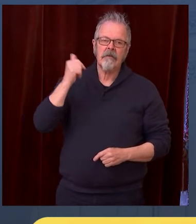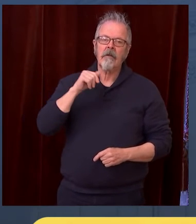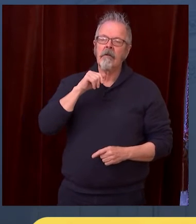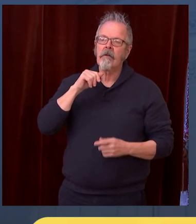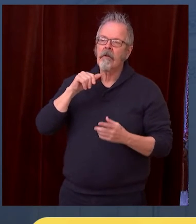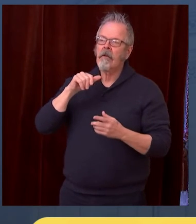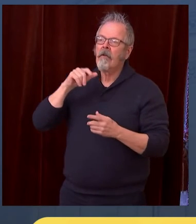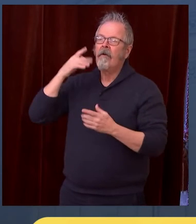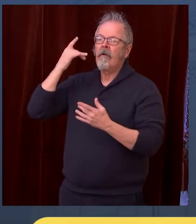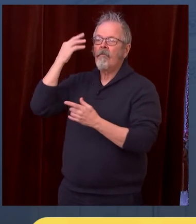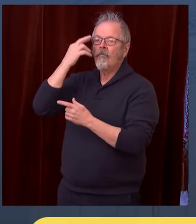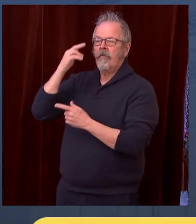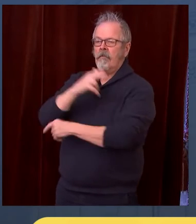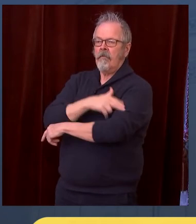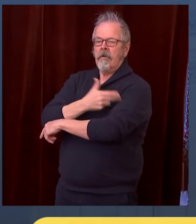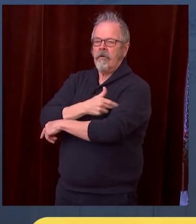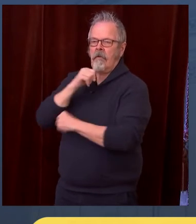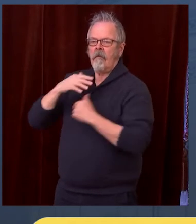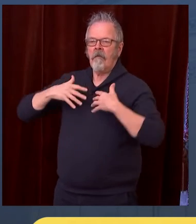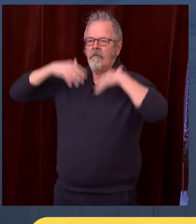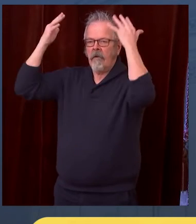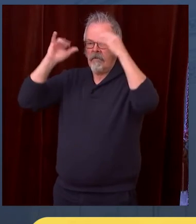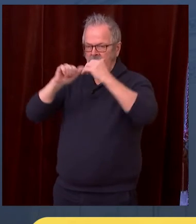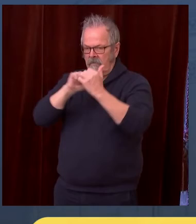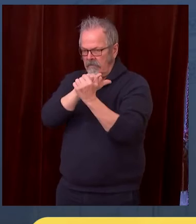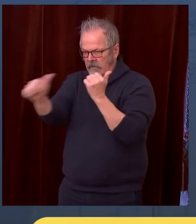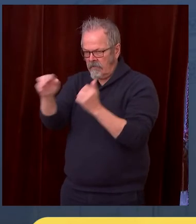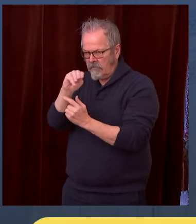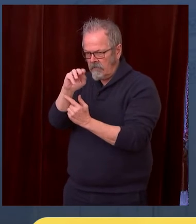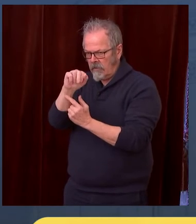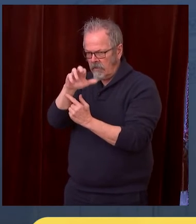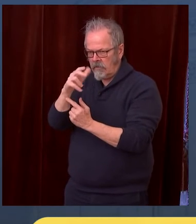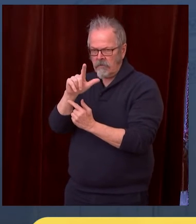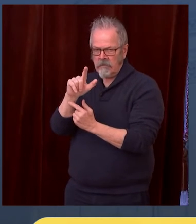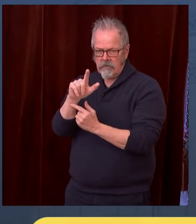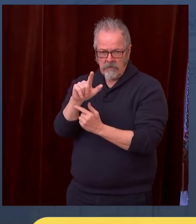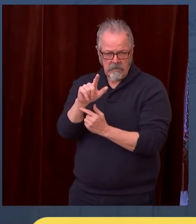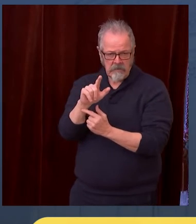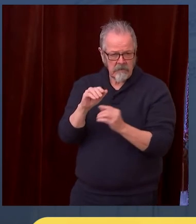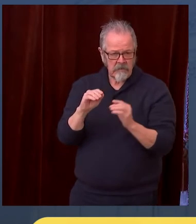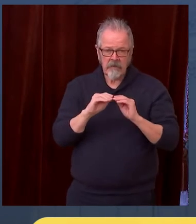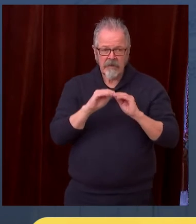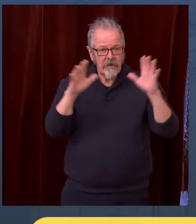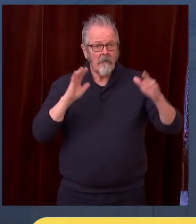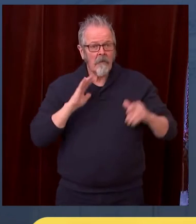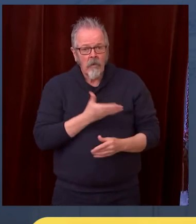And obviously we're heading in the right direction, okay, we're done with that slide down.